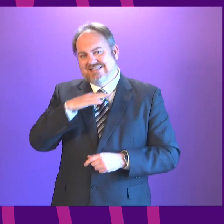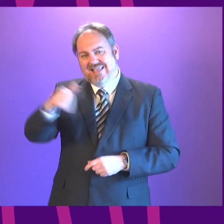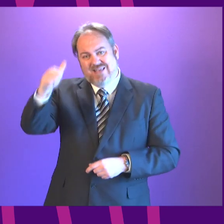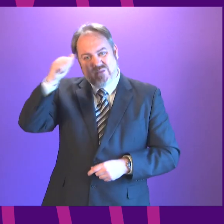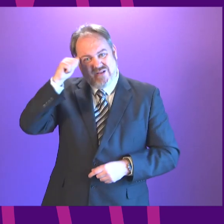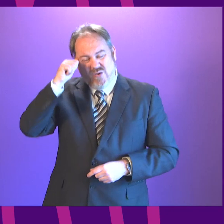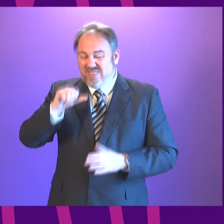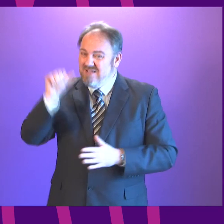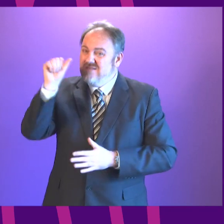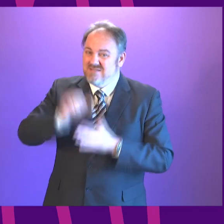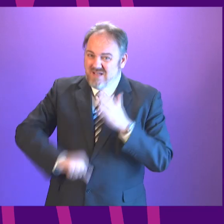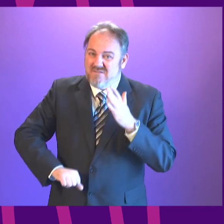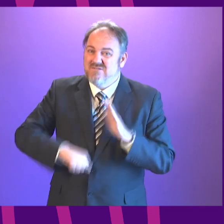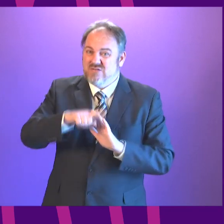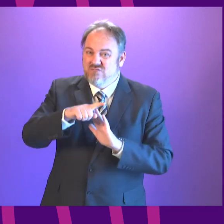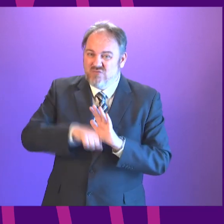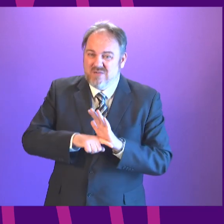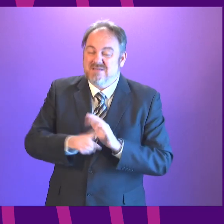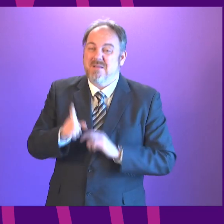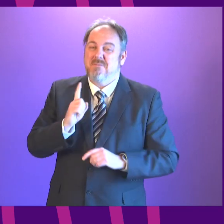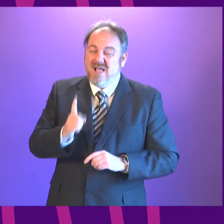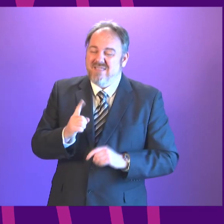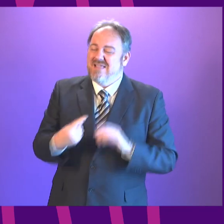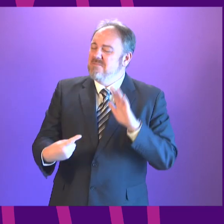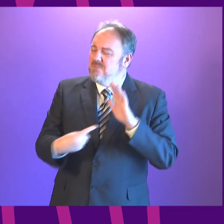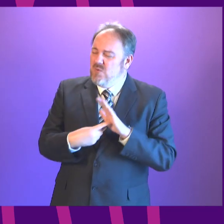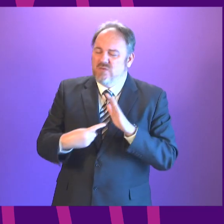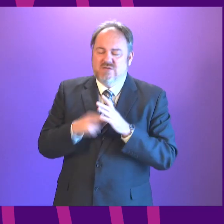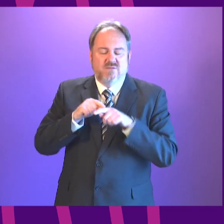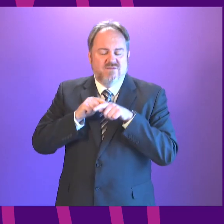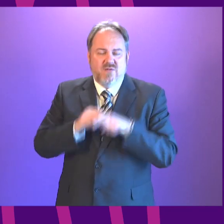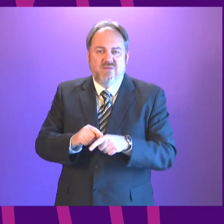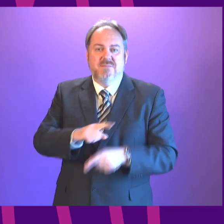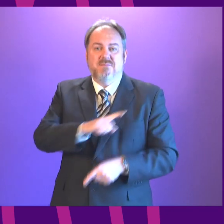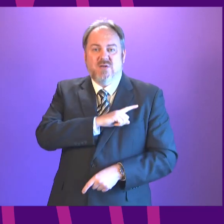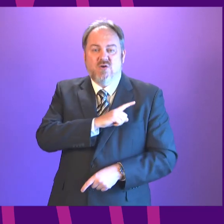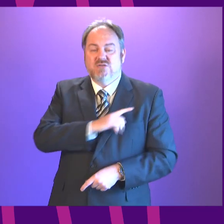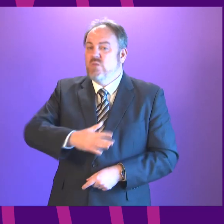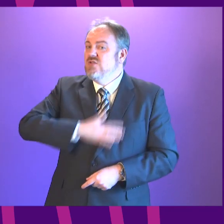are, but we believe that they are essential to avoid an extremely serious deterioration